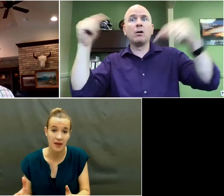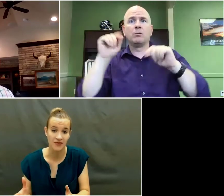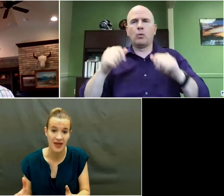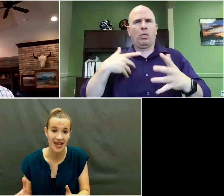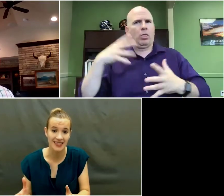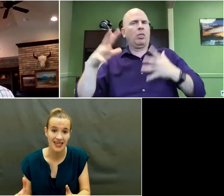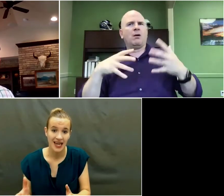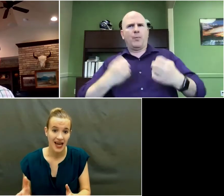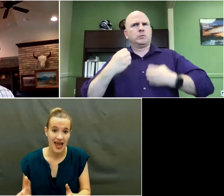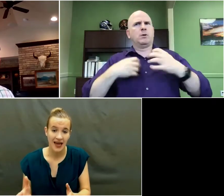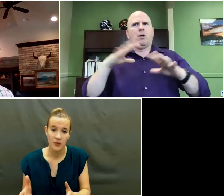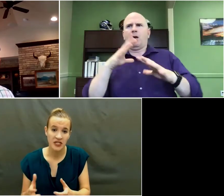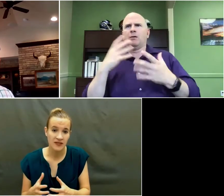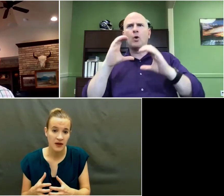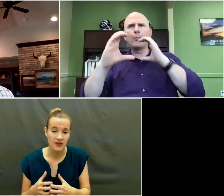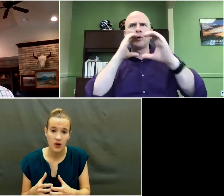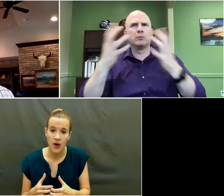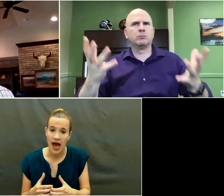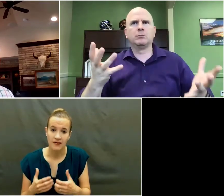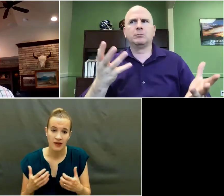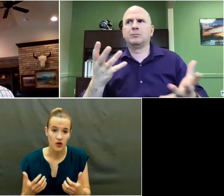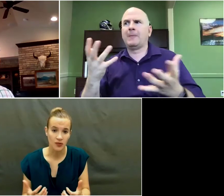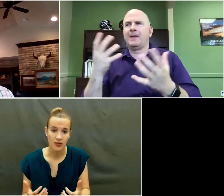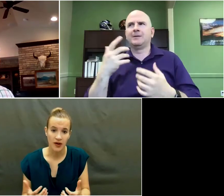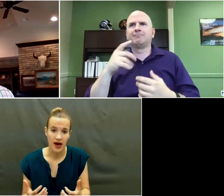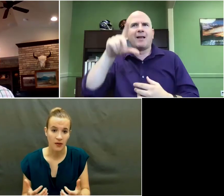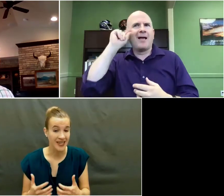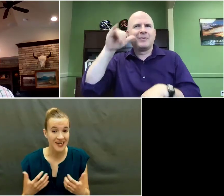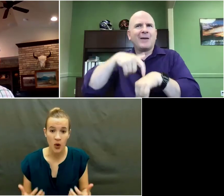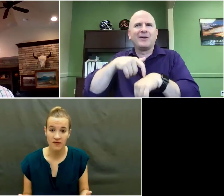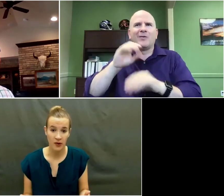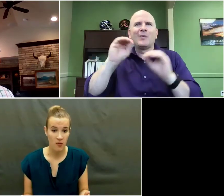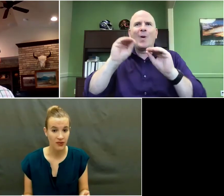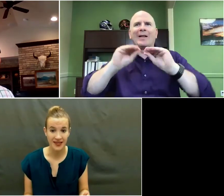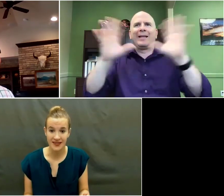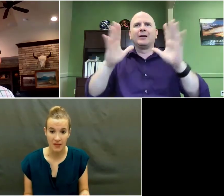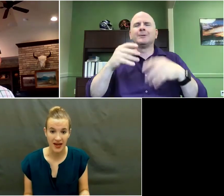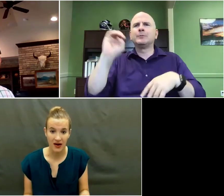up from that. And we just felt so out of the loop. We didn't know if there were more planes coming or